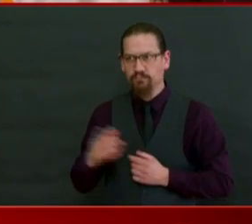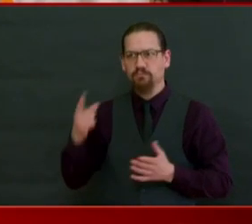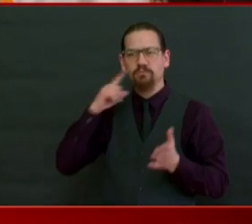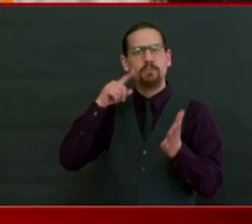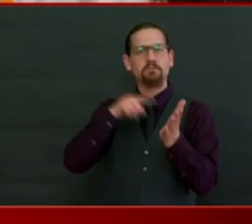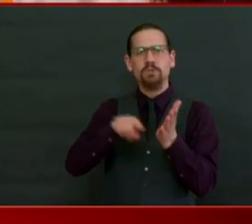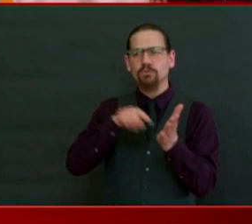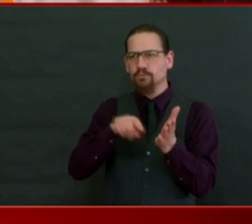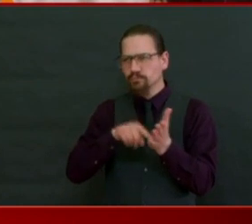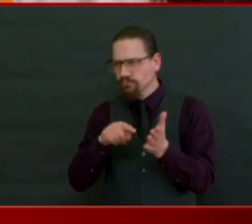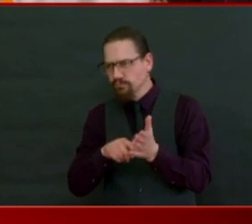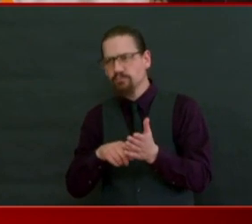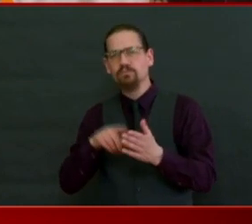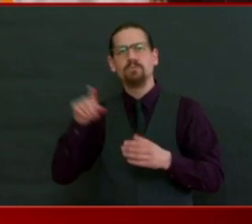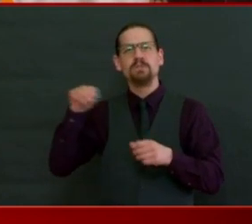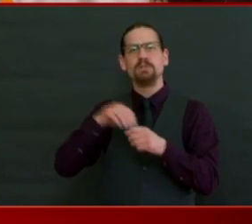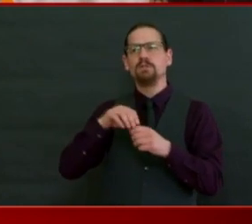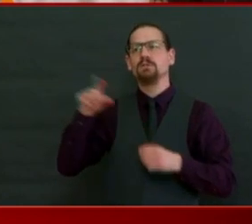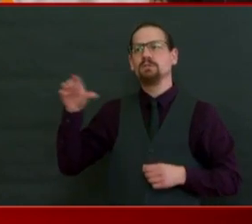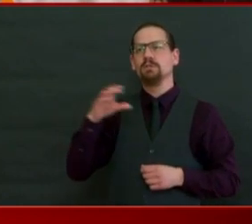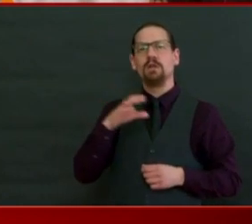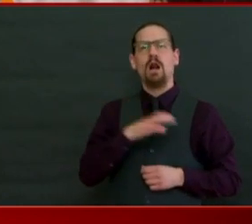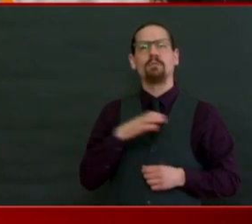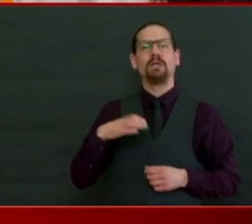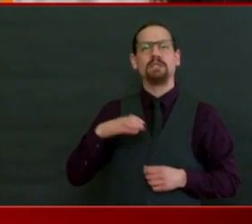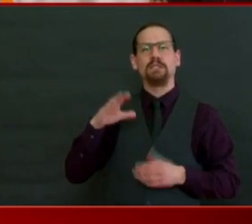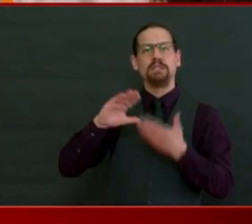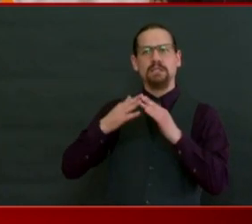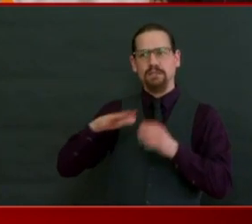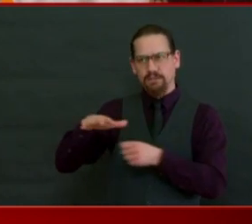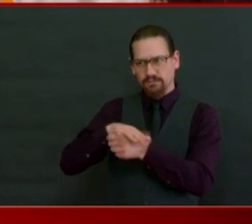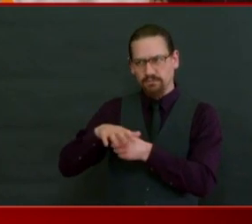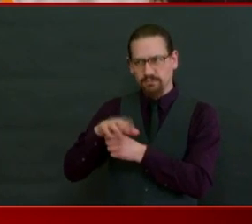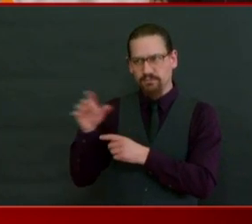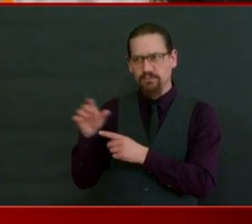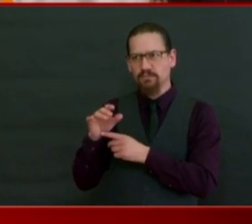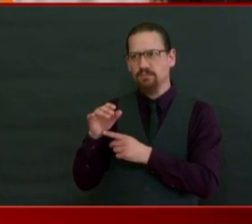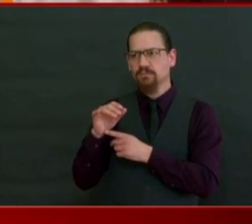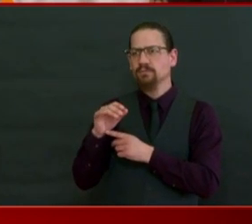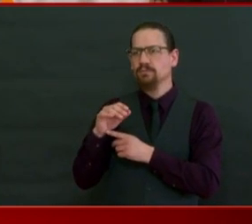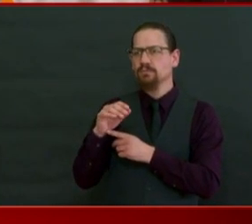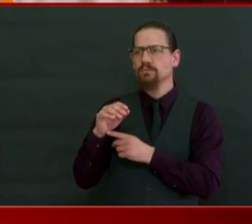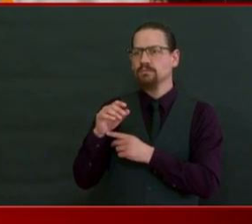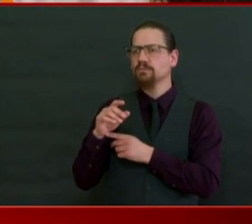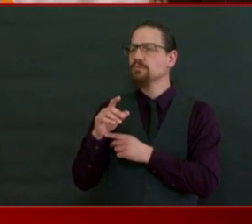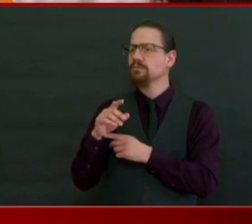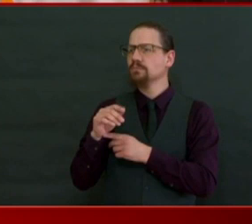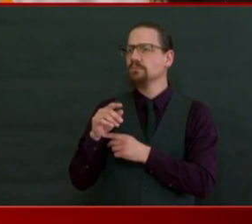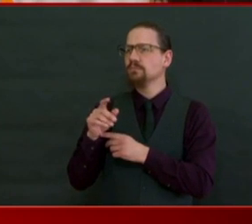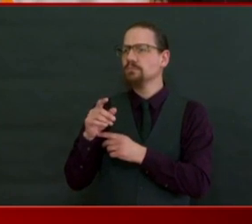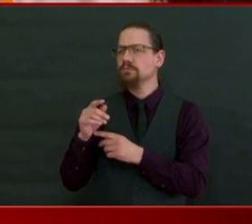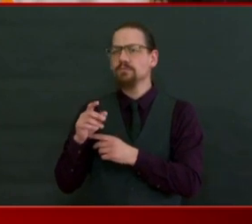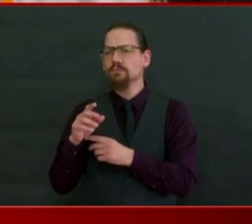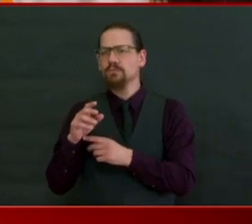FROMPRI - RESEARCHERS AT THE CLEVELAND